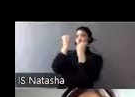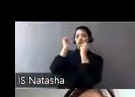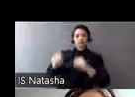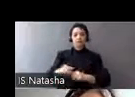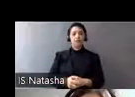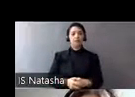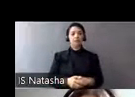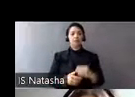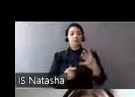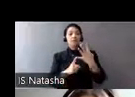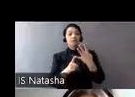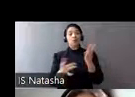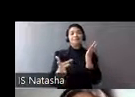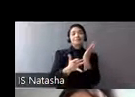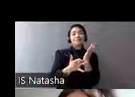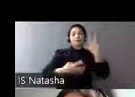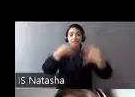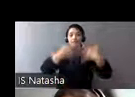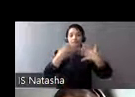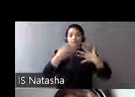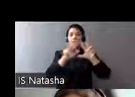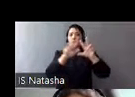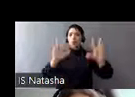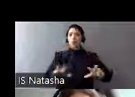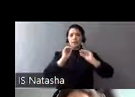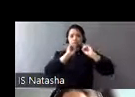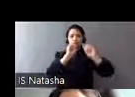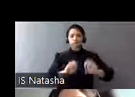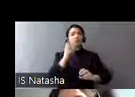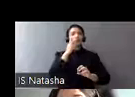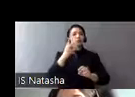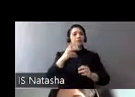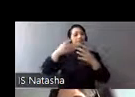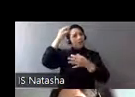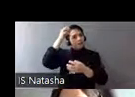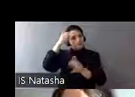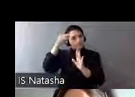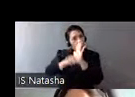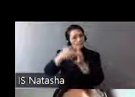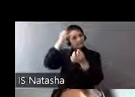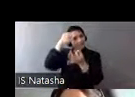Technical data webinar series to address evidence based policy making, small related data project,